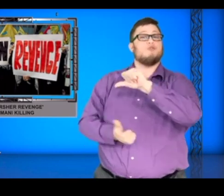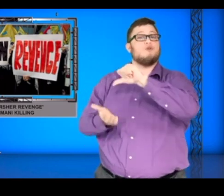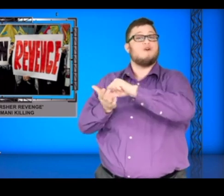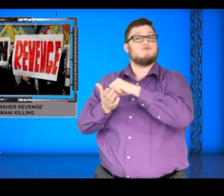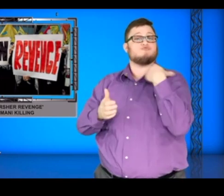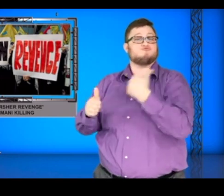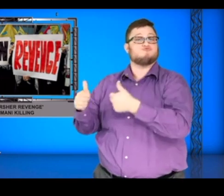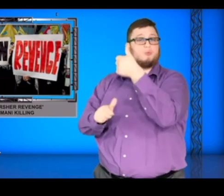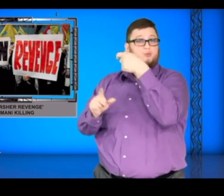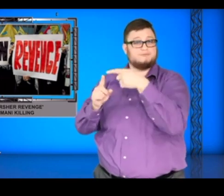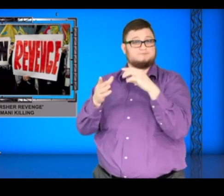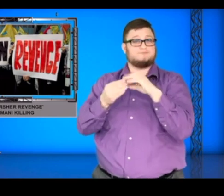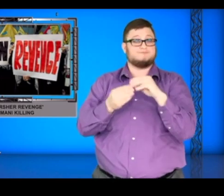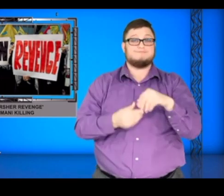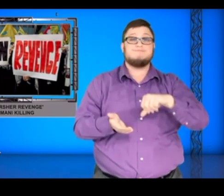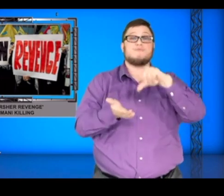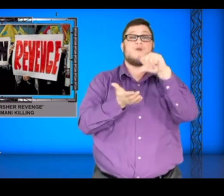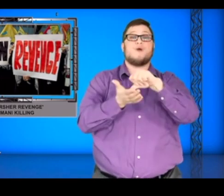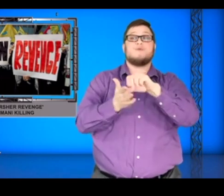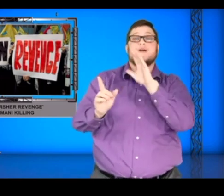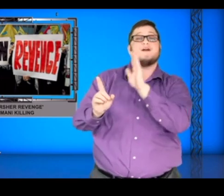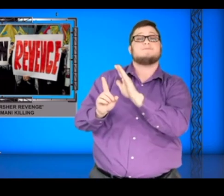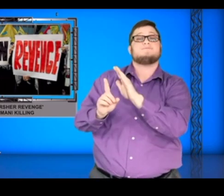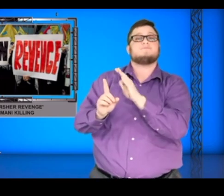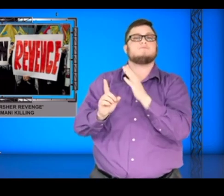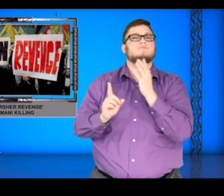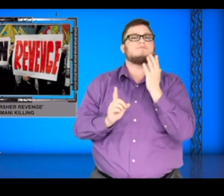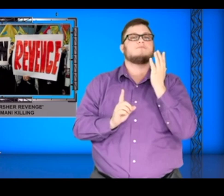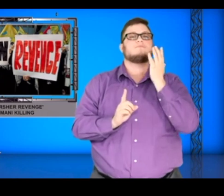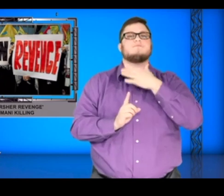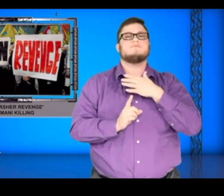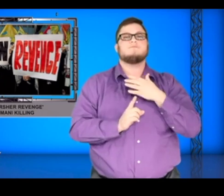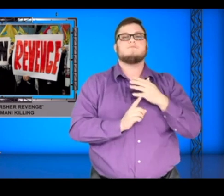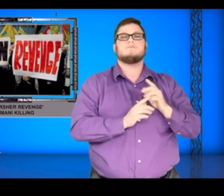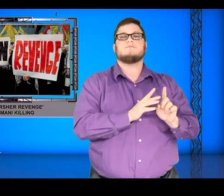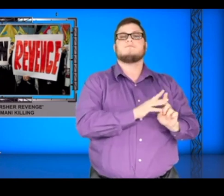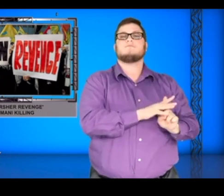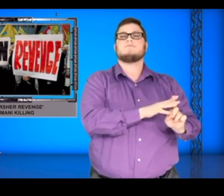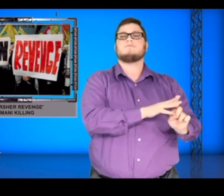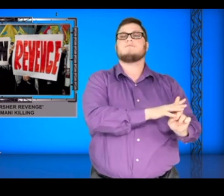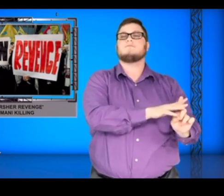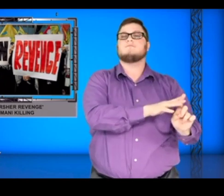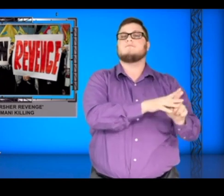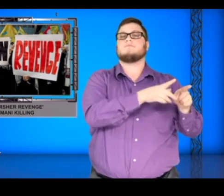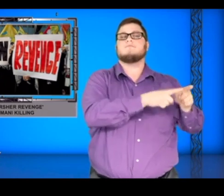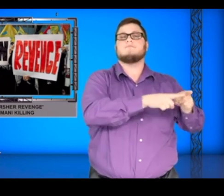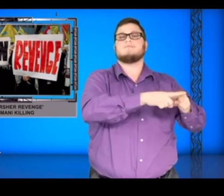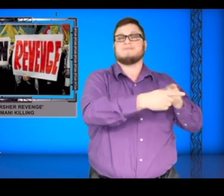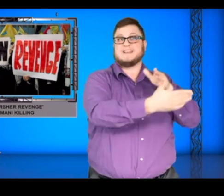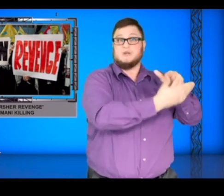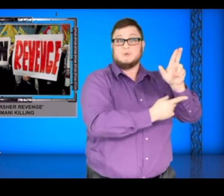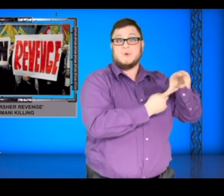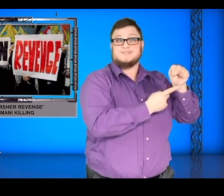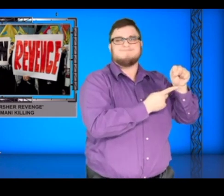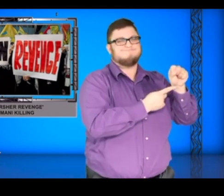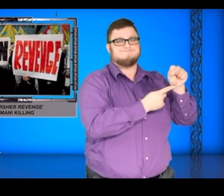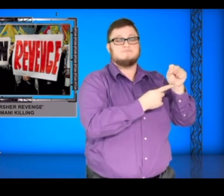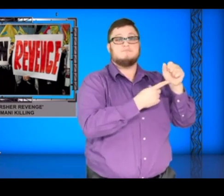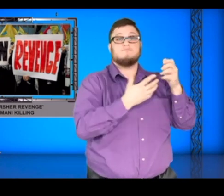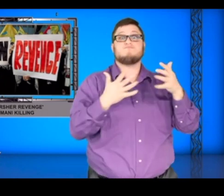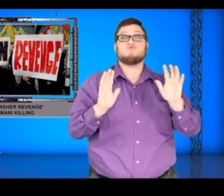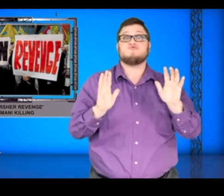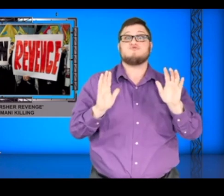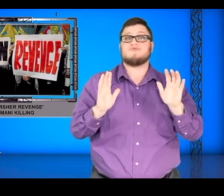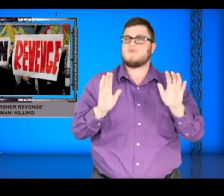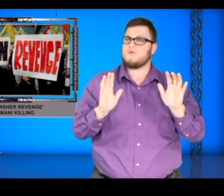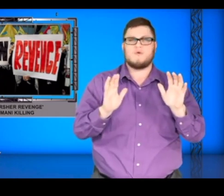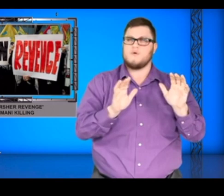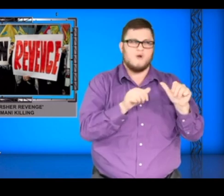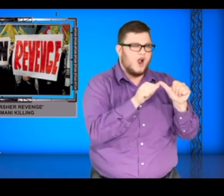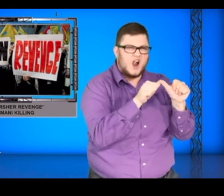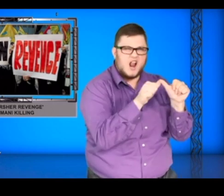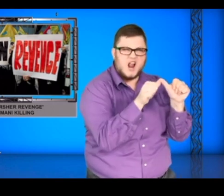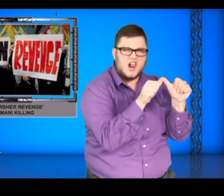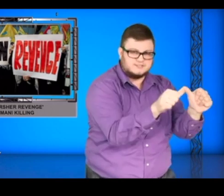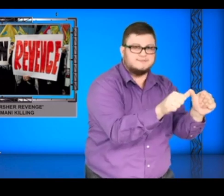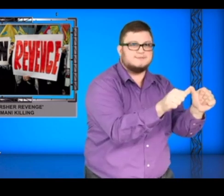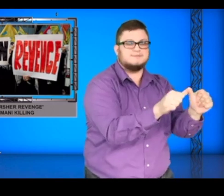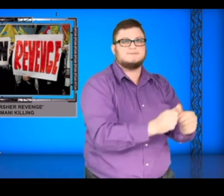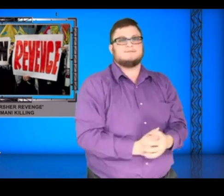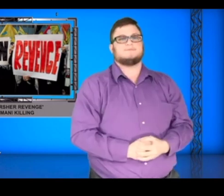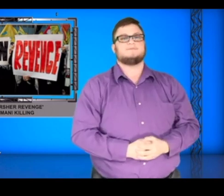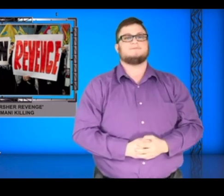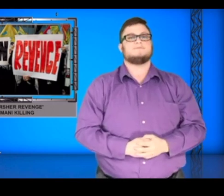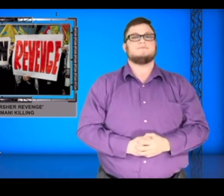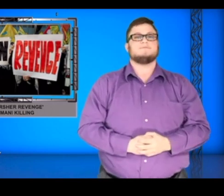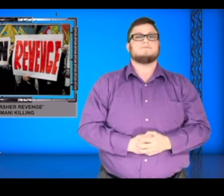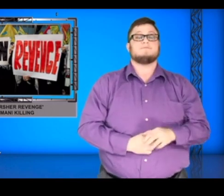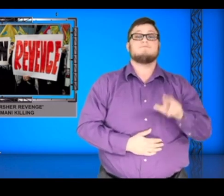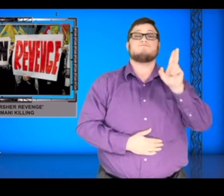Another Iranian general said Iran's covert war against America is nowhere near over.